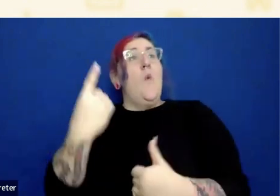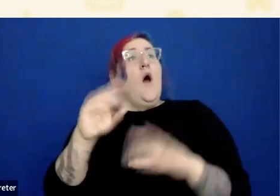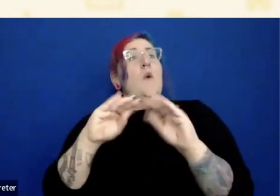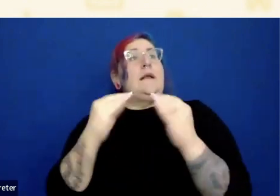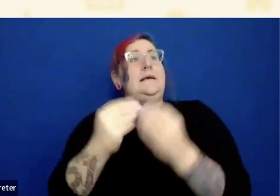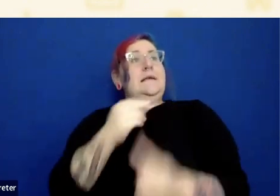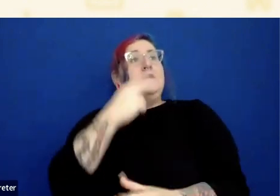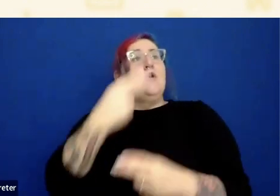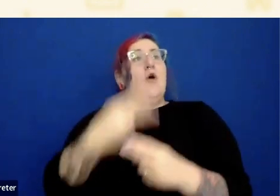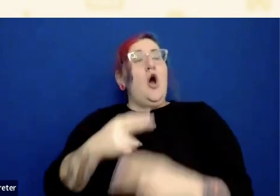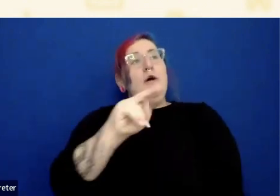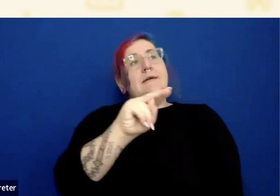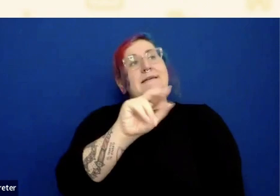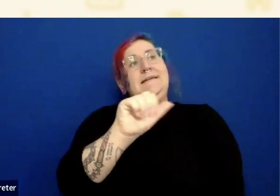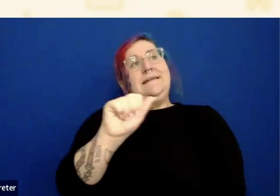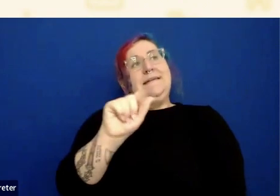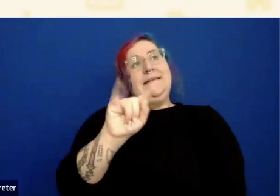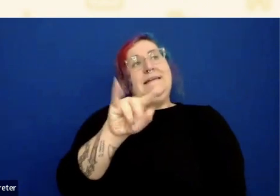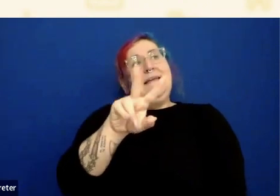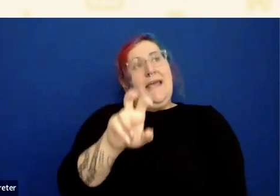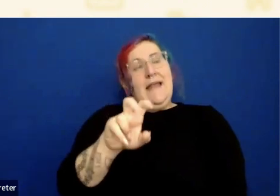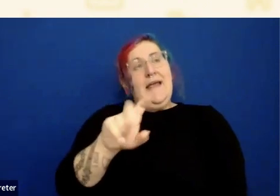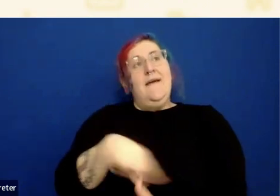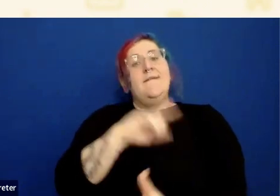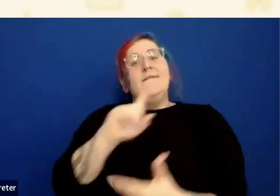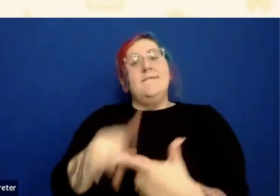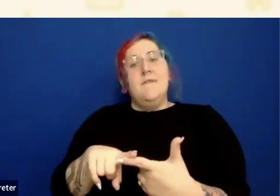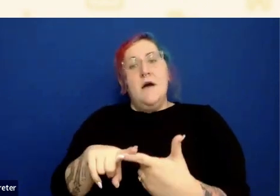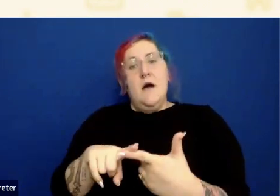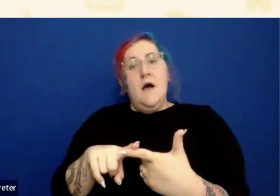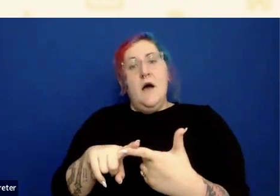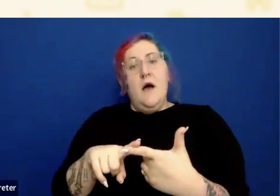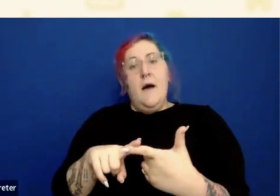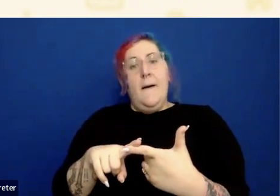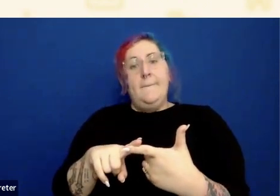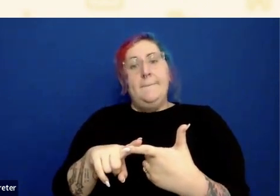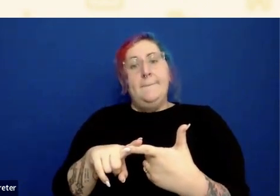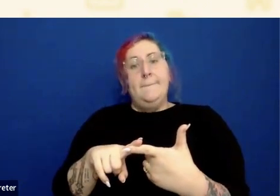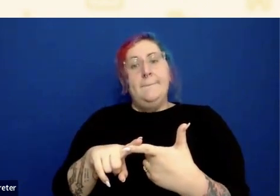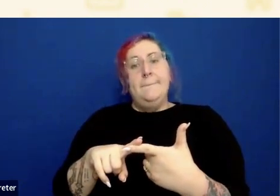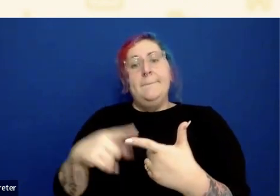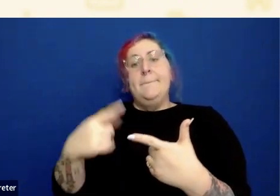we've had Drupal take the pledge, and Ember; and this year,